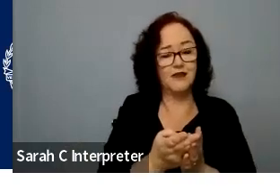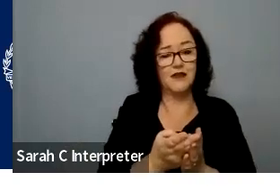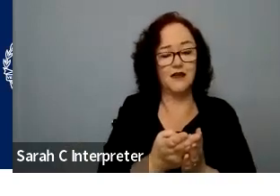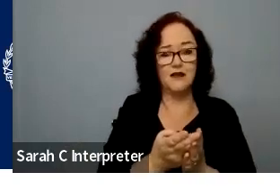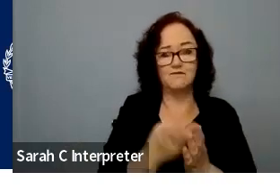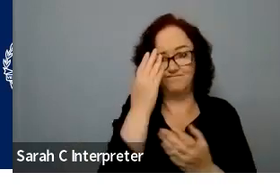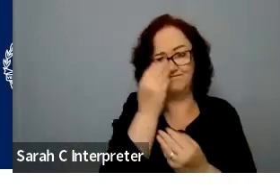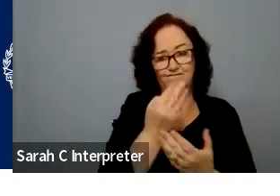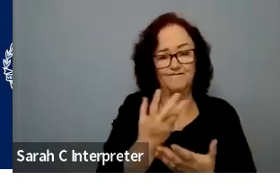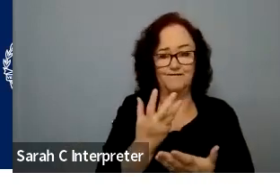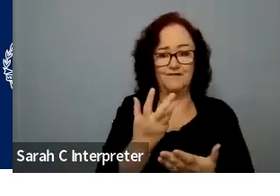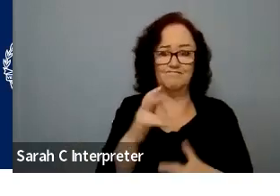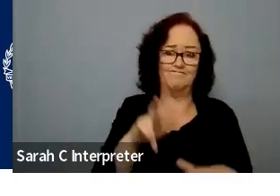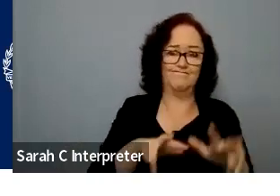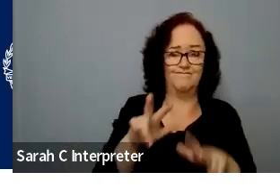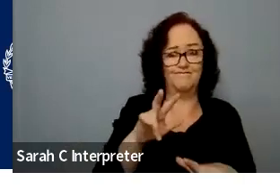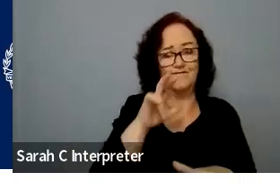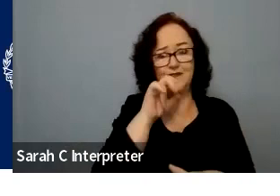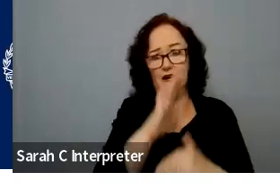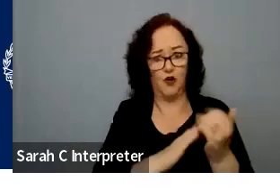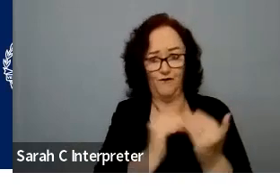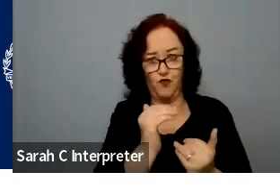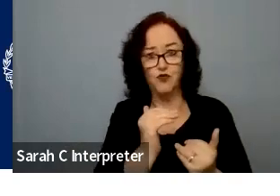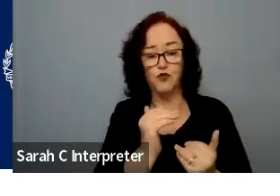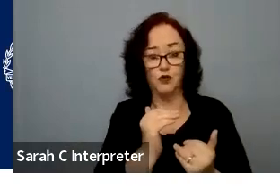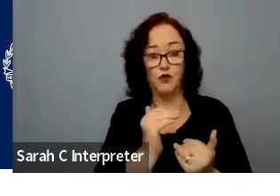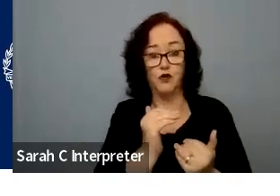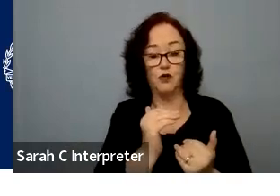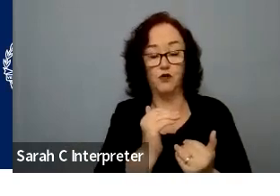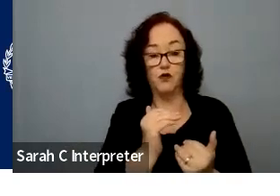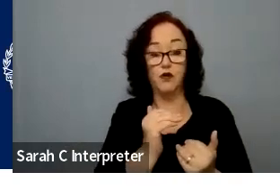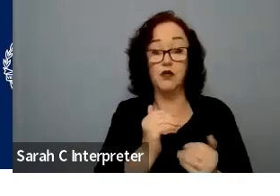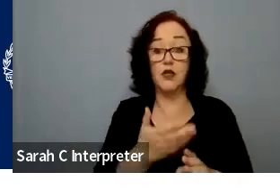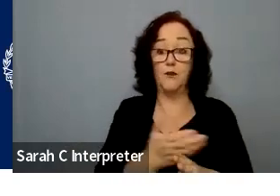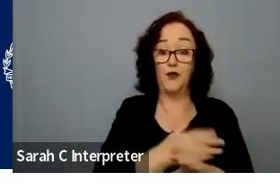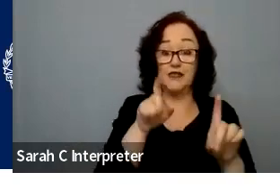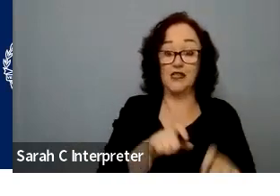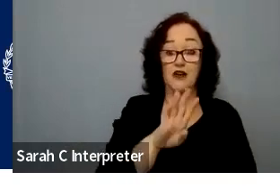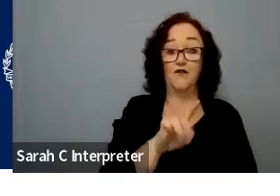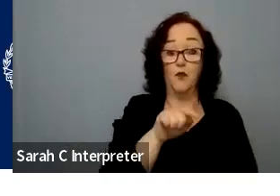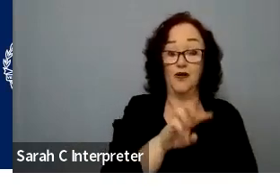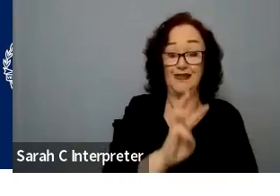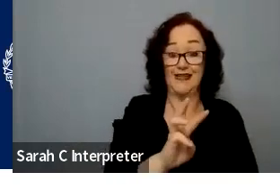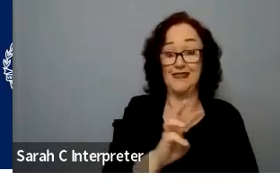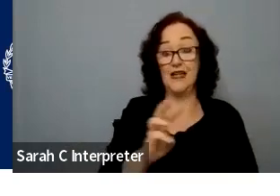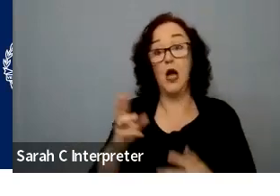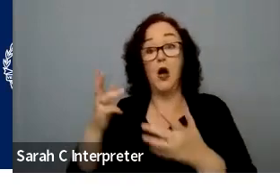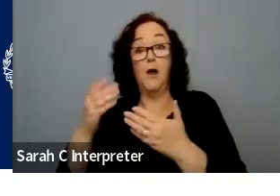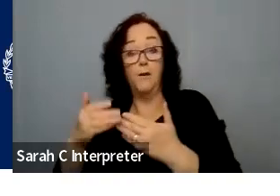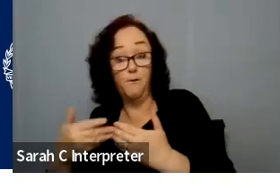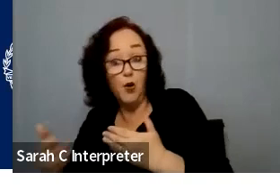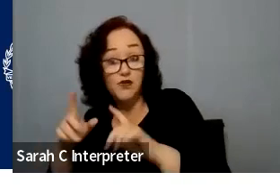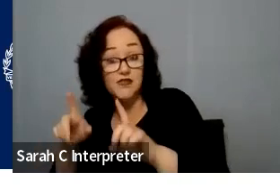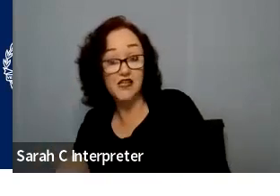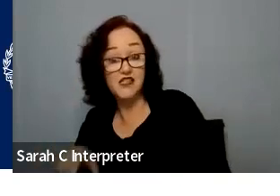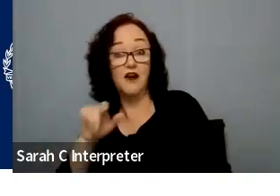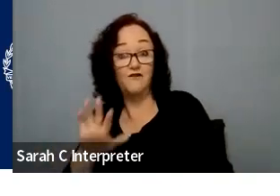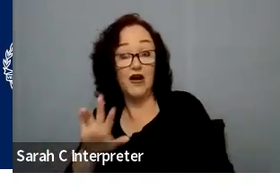and comfort at. So at that pretest it was 4.6 at post test it was 5.7 with significant differences